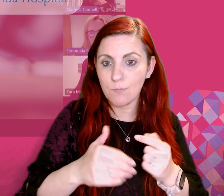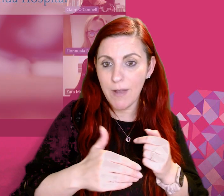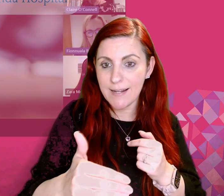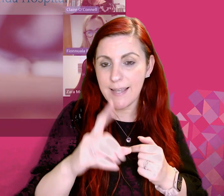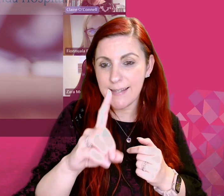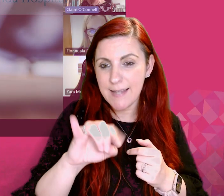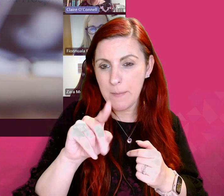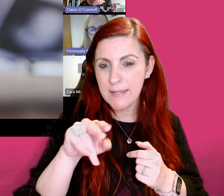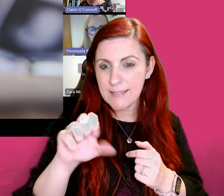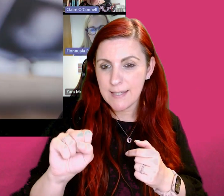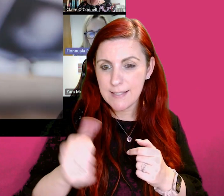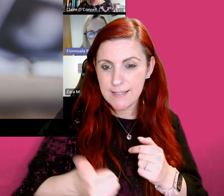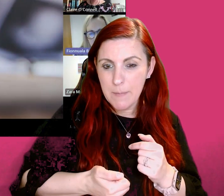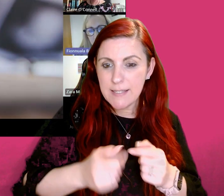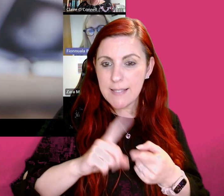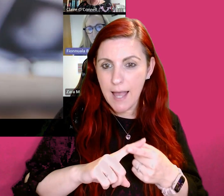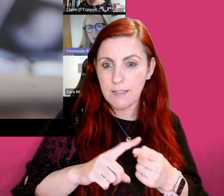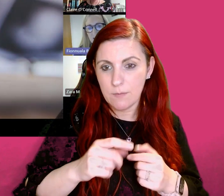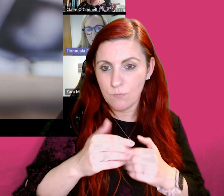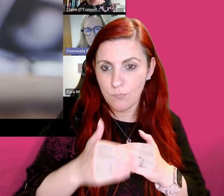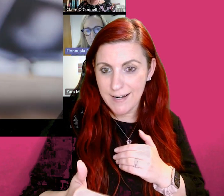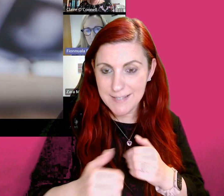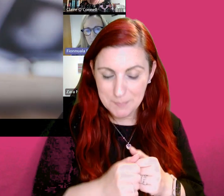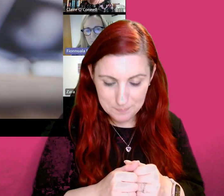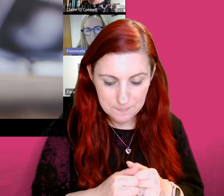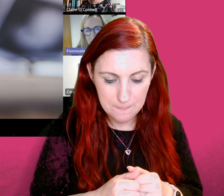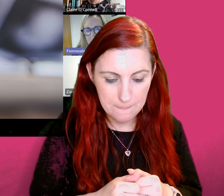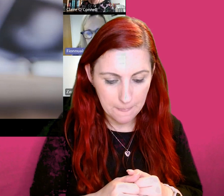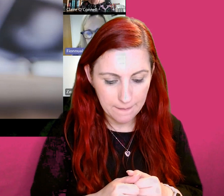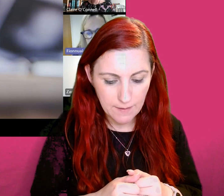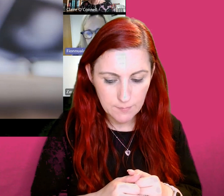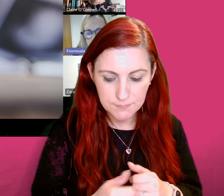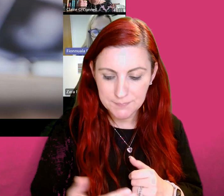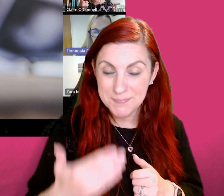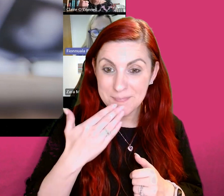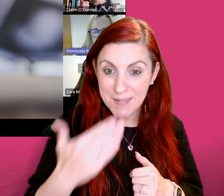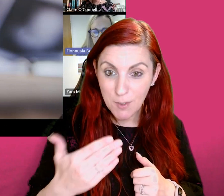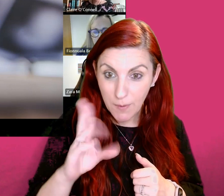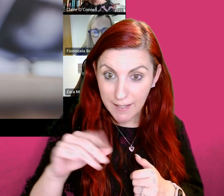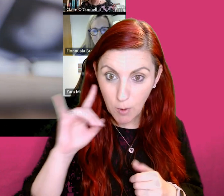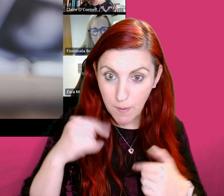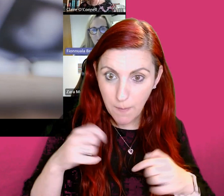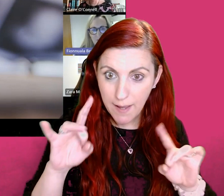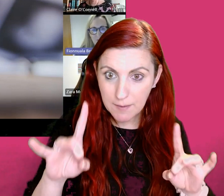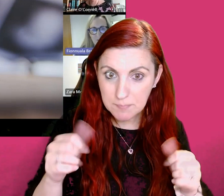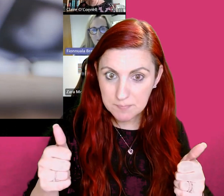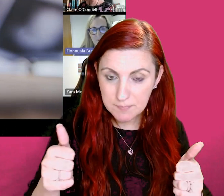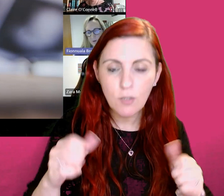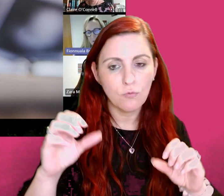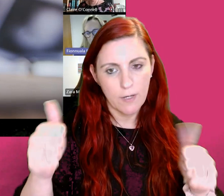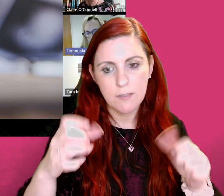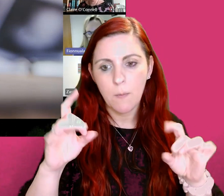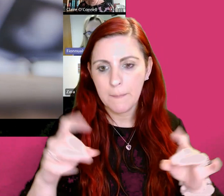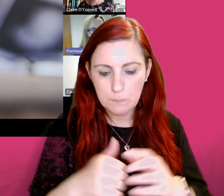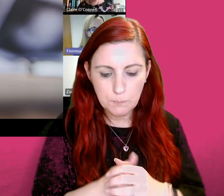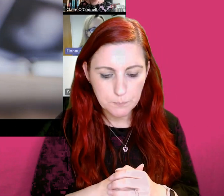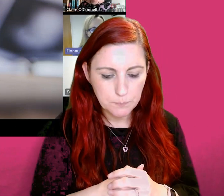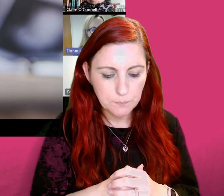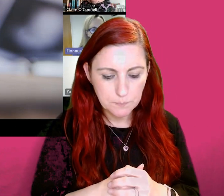slides there brilliant thank you Claire um you you can hear me okay great super so um thank you